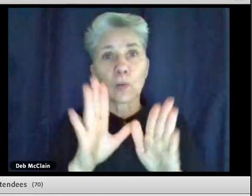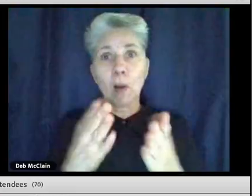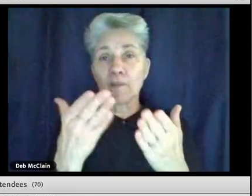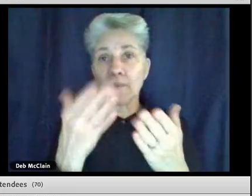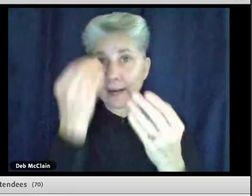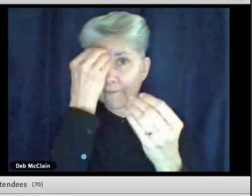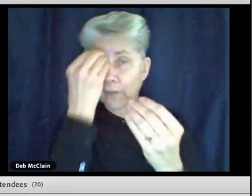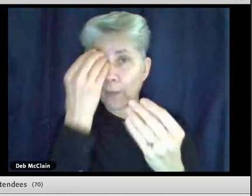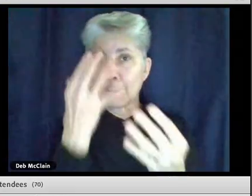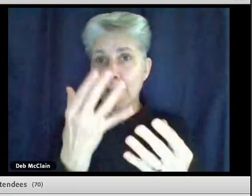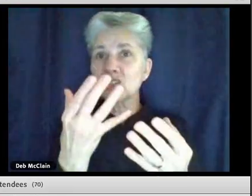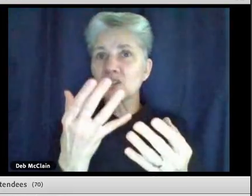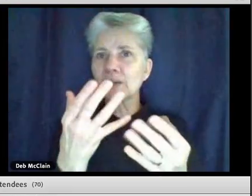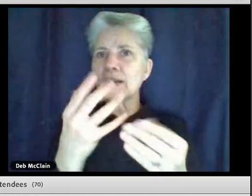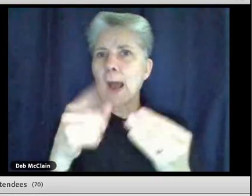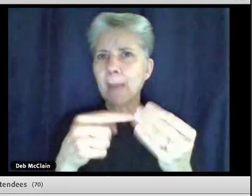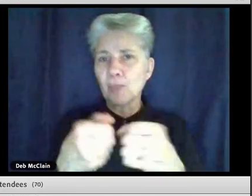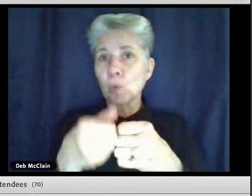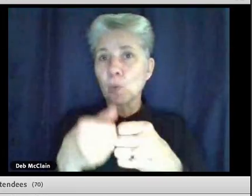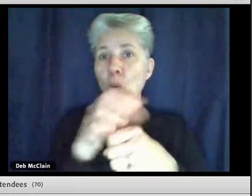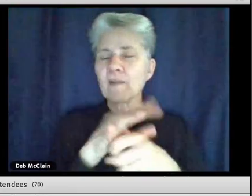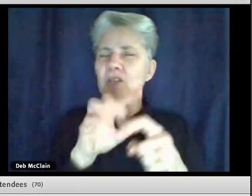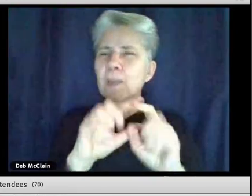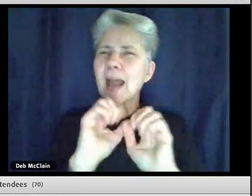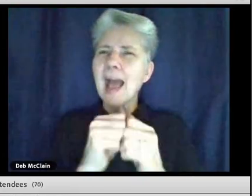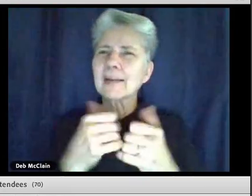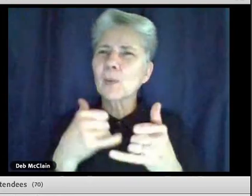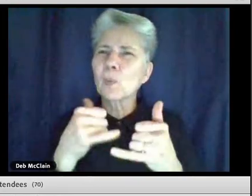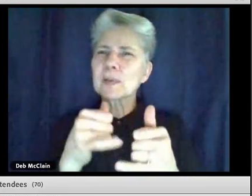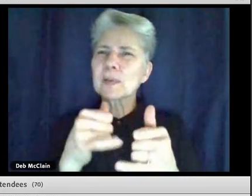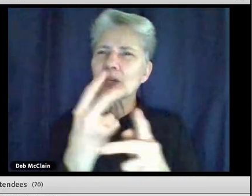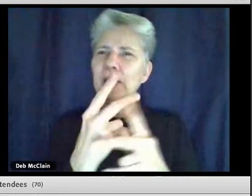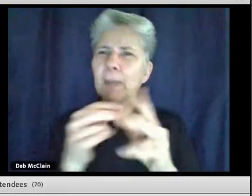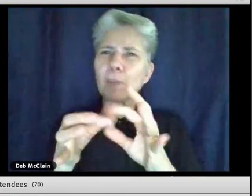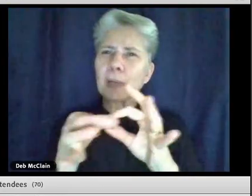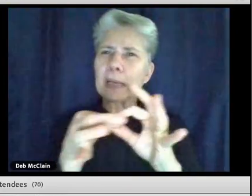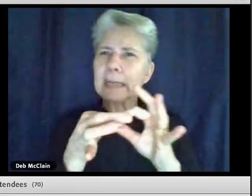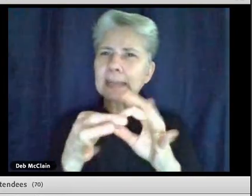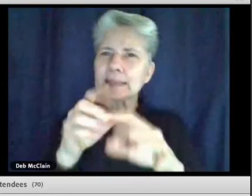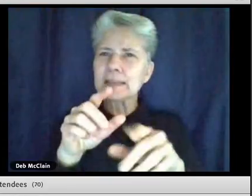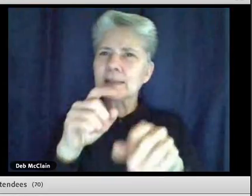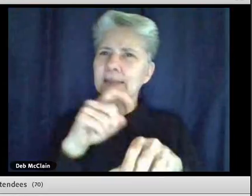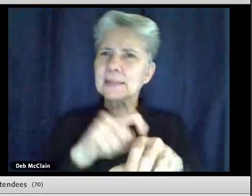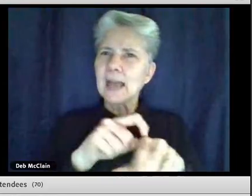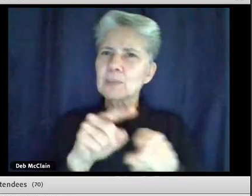but, you know, again, how can you provide service? We're great at providing information. Here is information about the coronavirus,